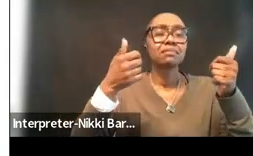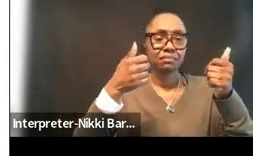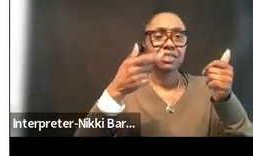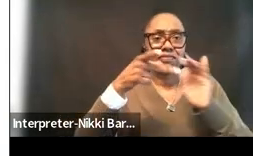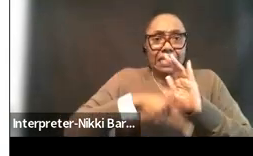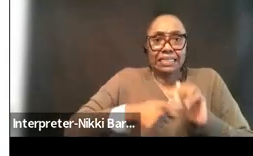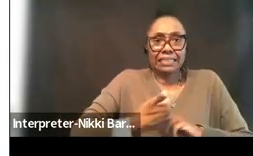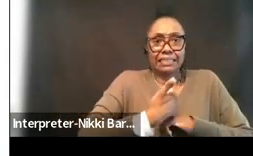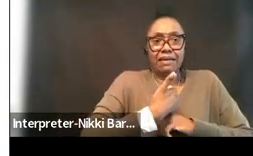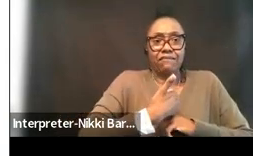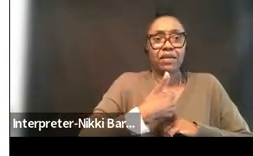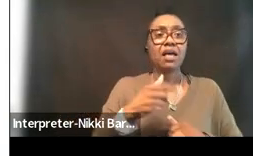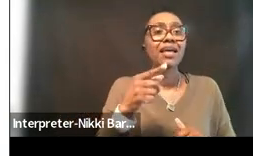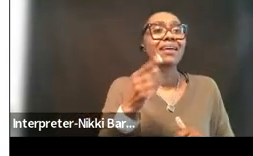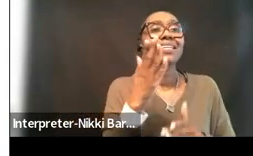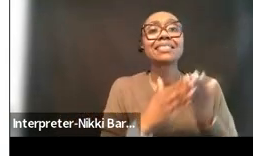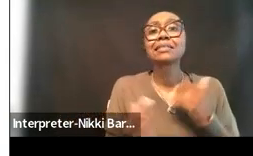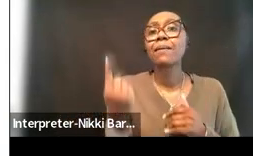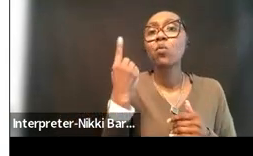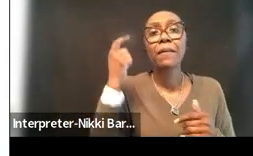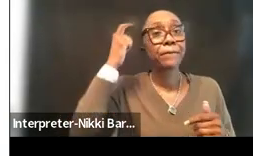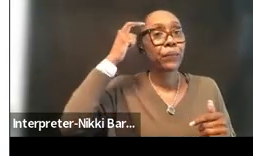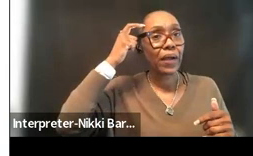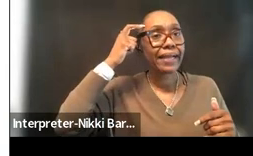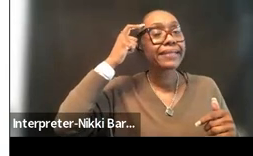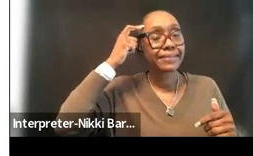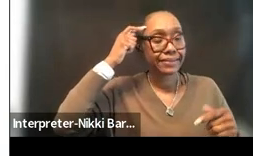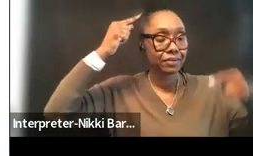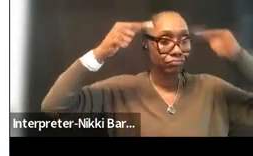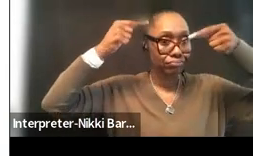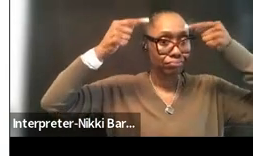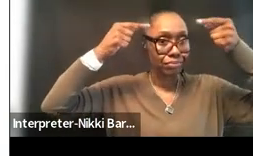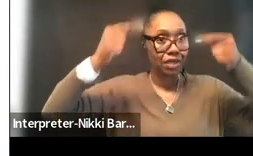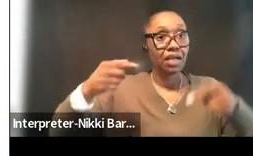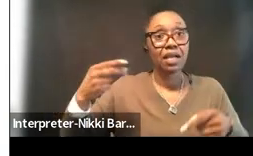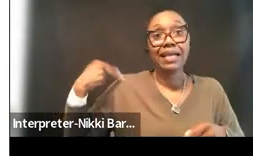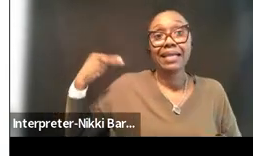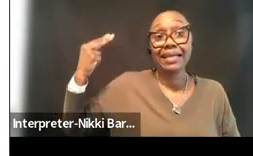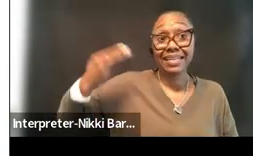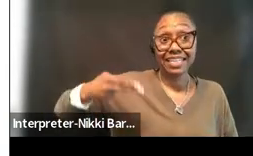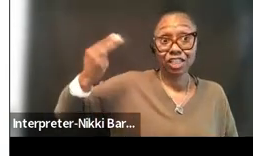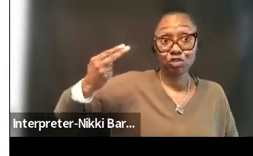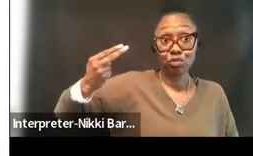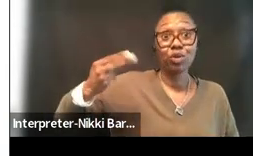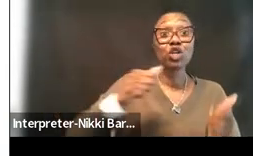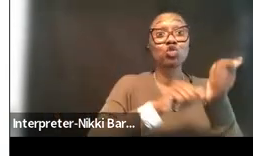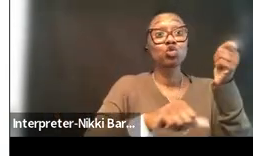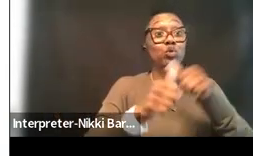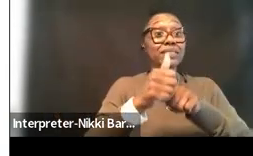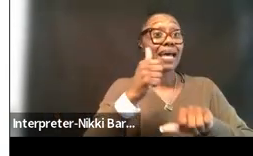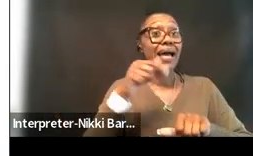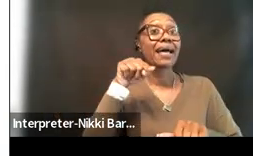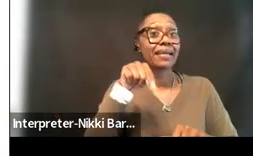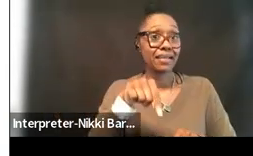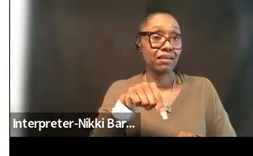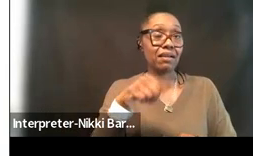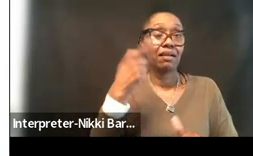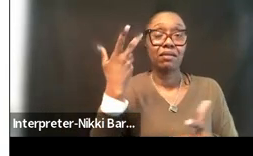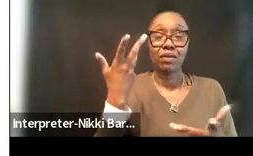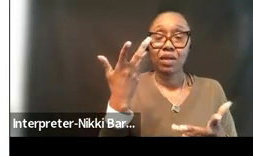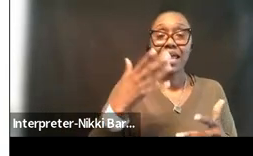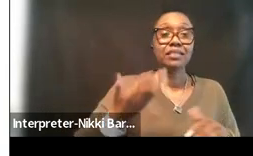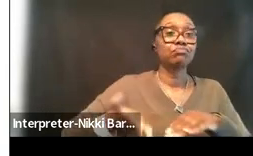It is just the way that someone's brain works. Historically you see that suicide rates have gone up in times of illness or financial crisis.